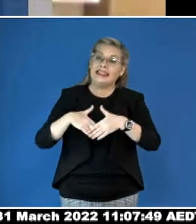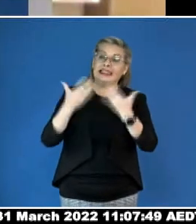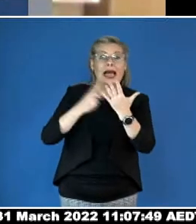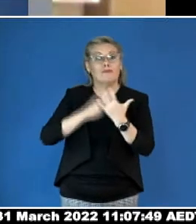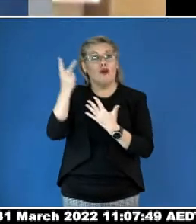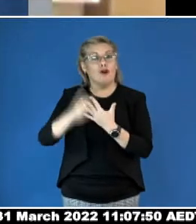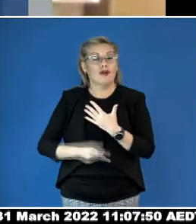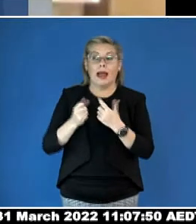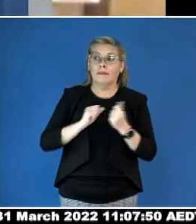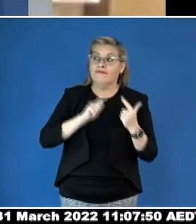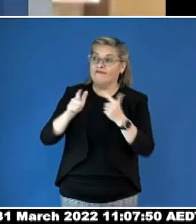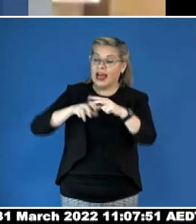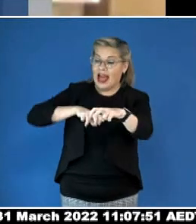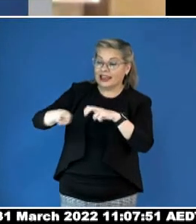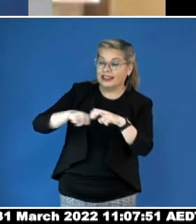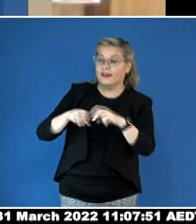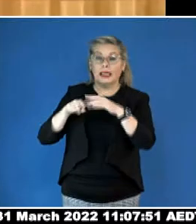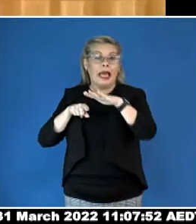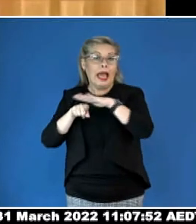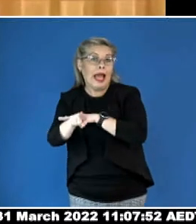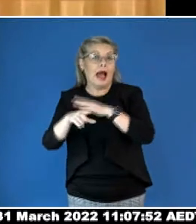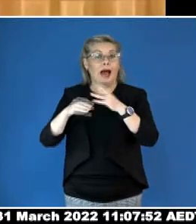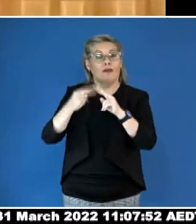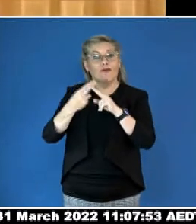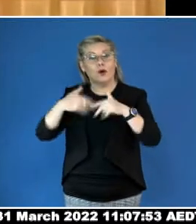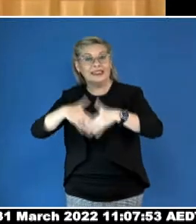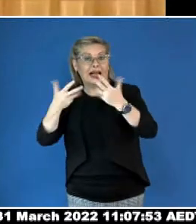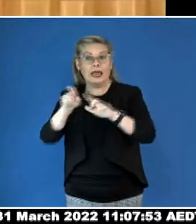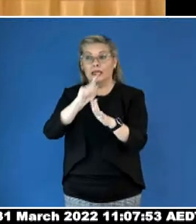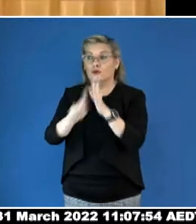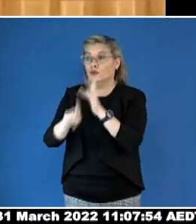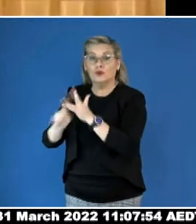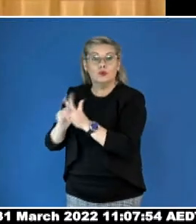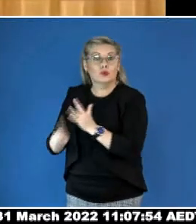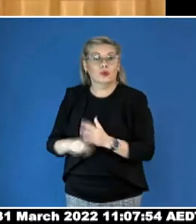And what sorts of things do you like doing at respite and just generally when